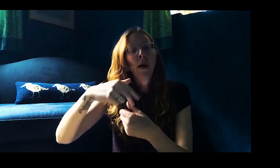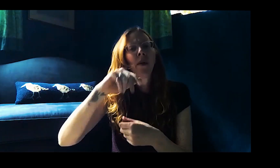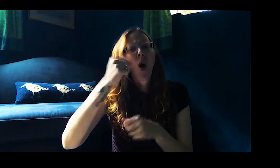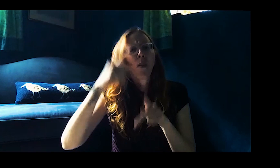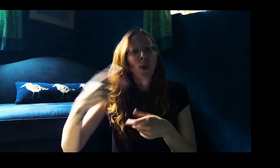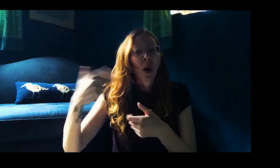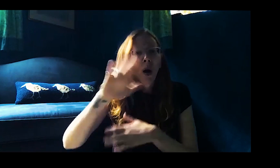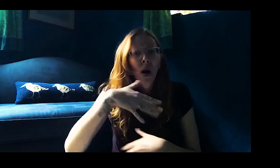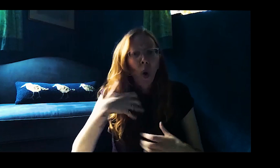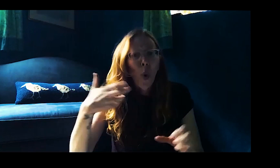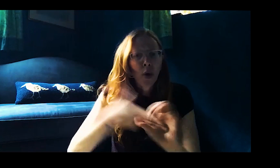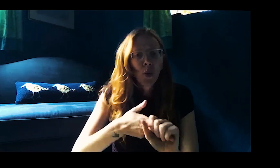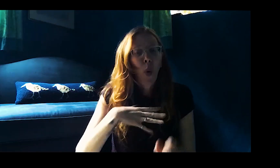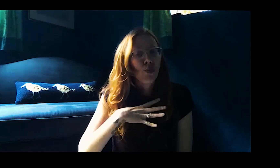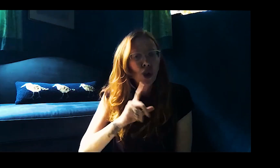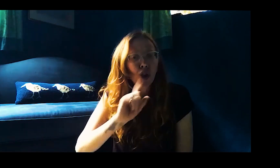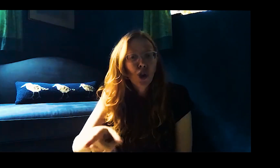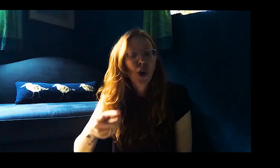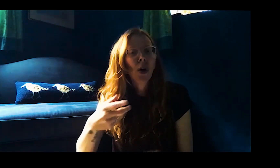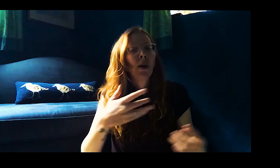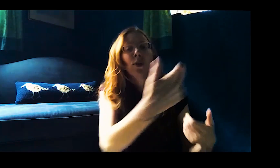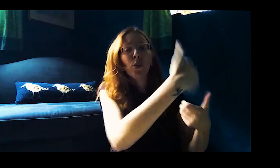hour between twin us as the hashtag. But we decided - you know, all these people were